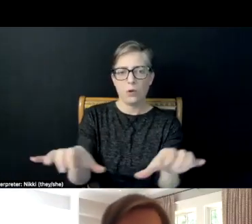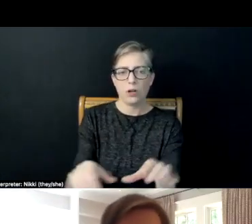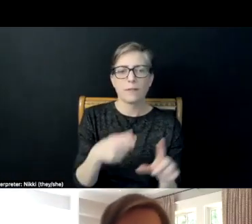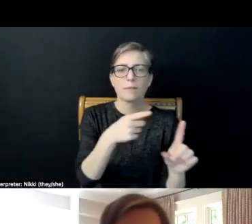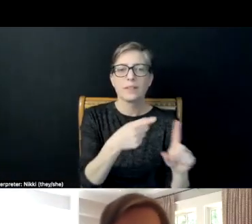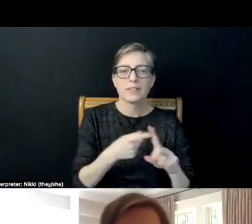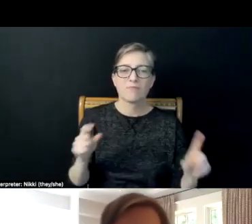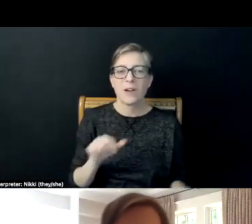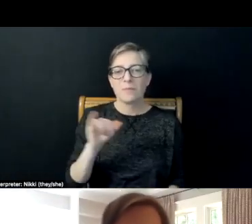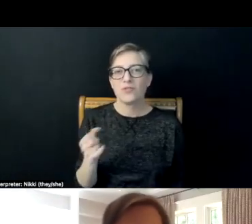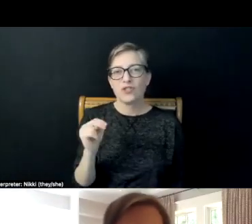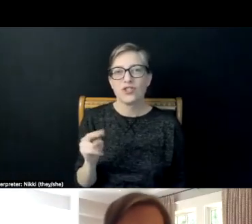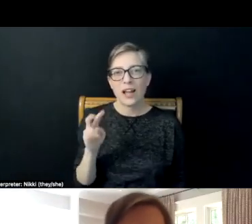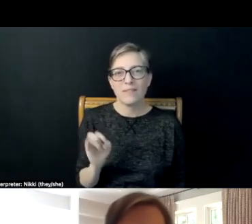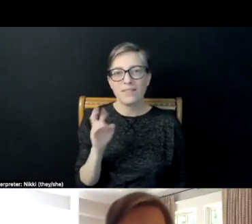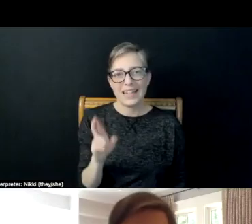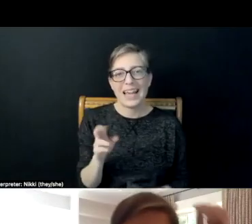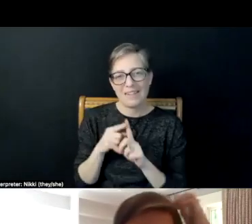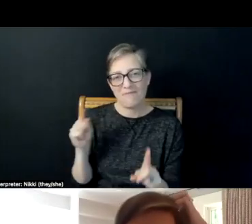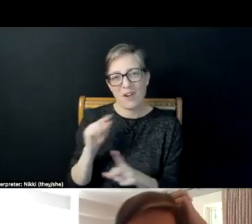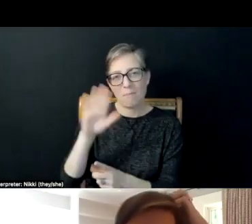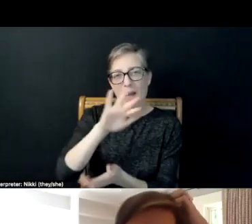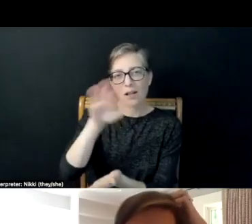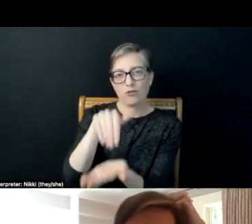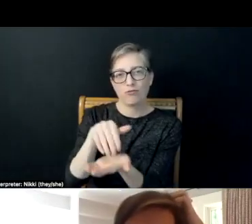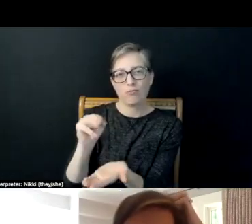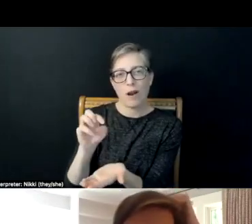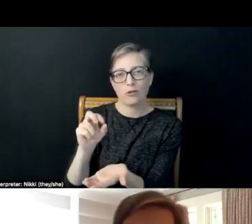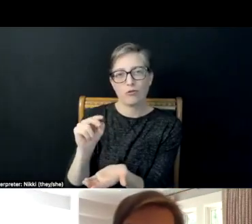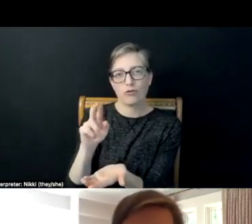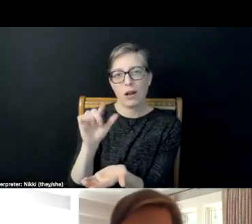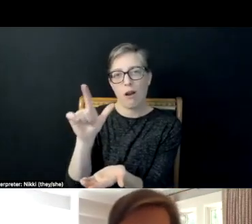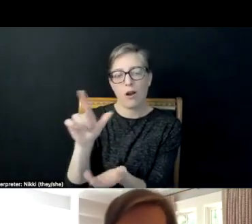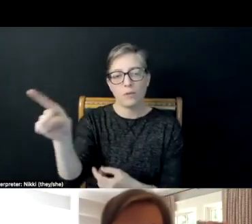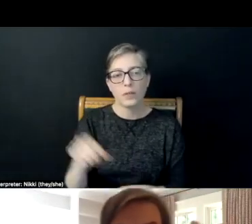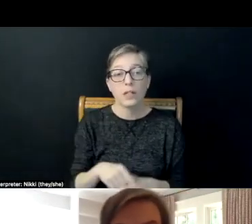She did a study where she interviewed providers in the emergency room and she provided